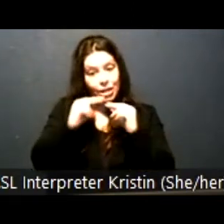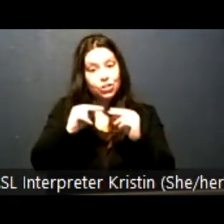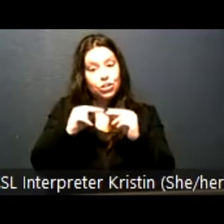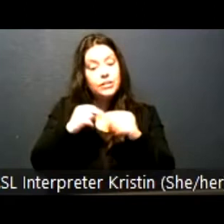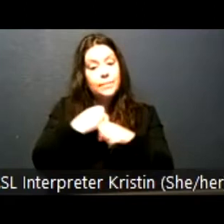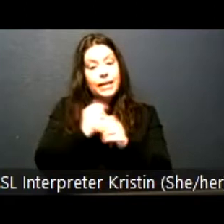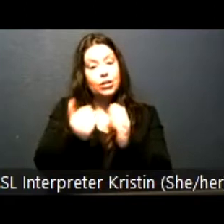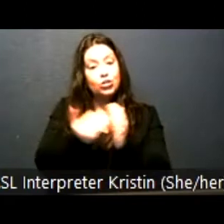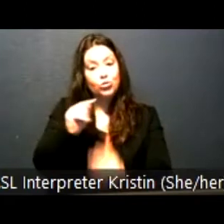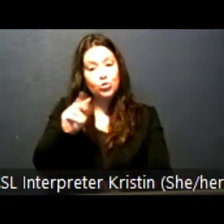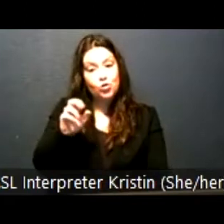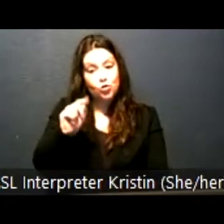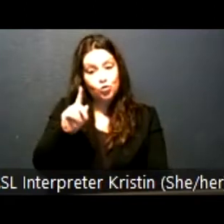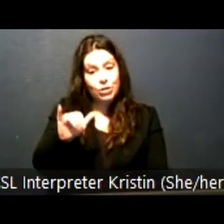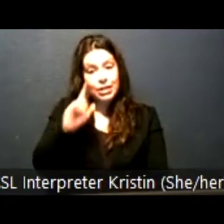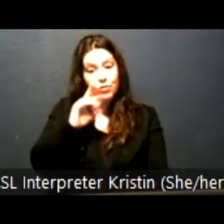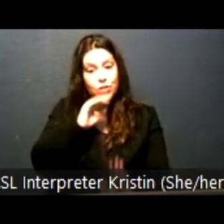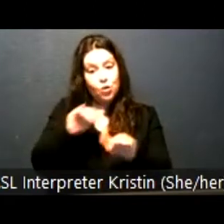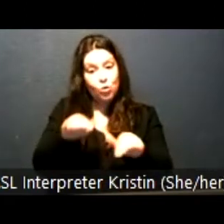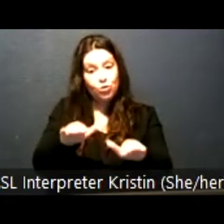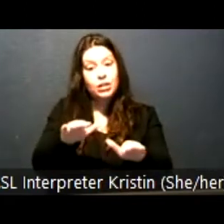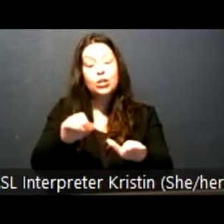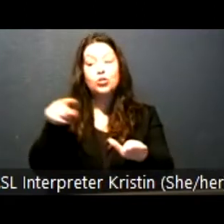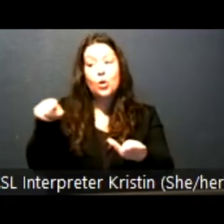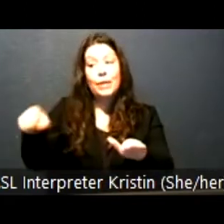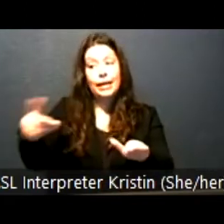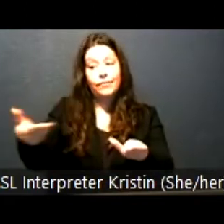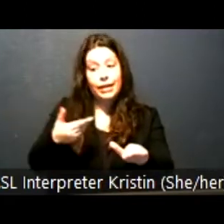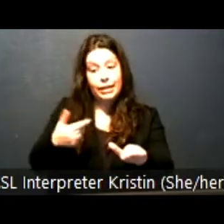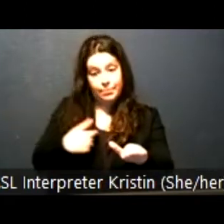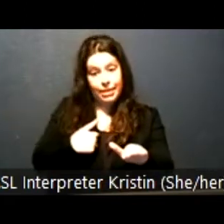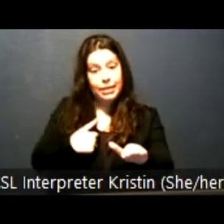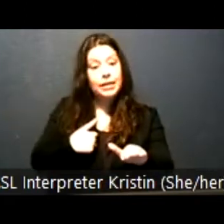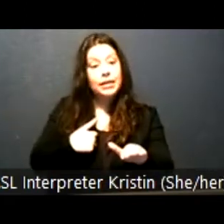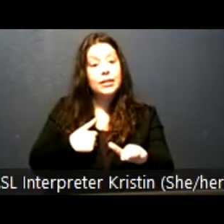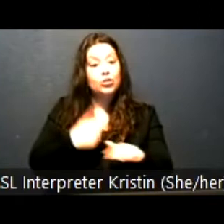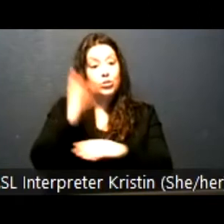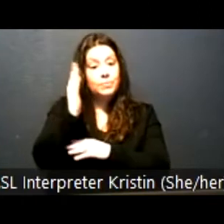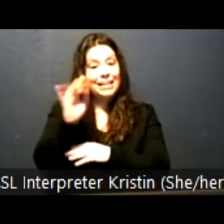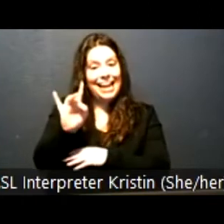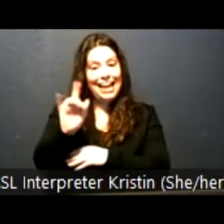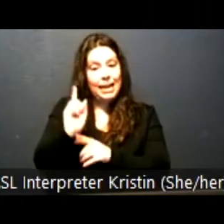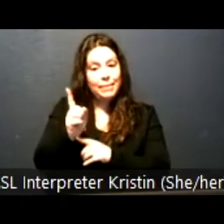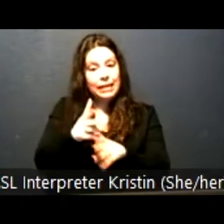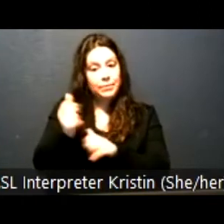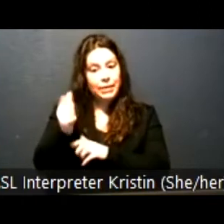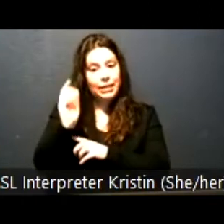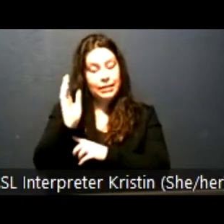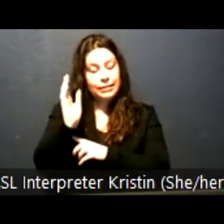So they, I was invited to give an eight-minute speed talk and to try to interpret the migration paths